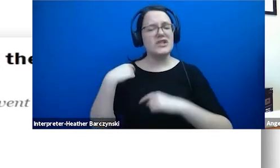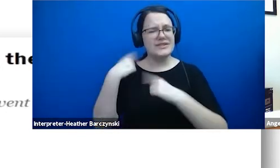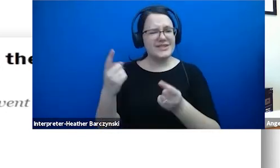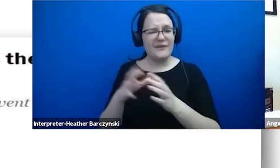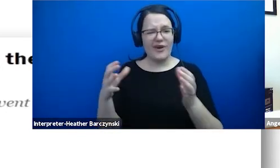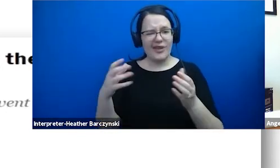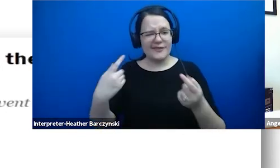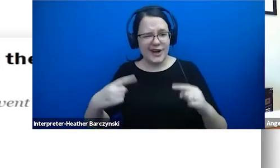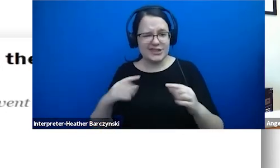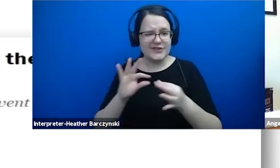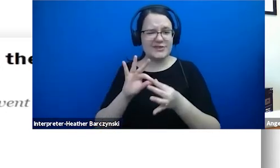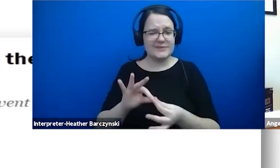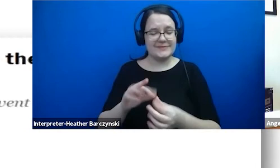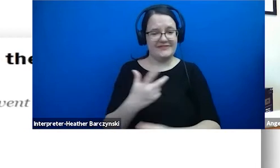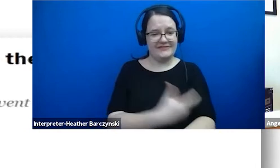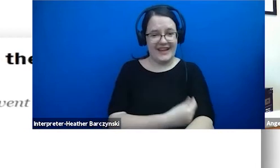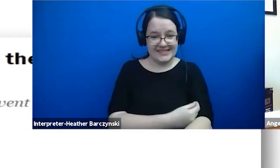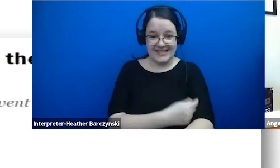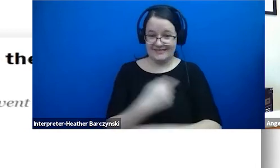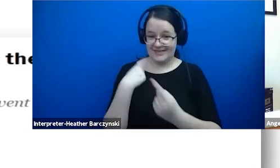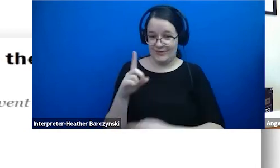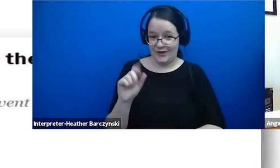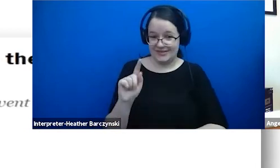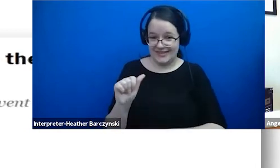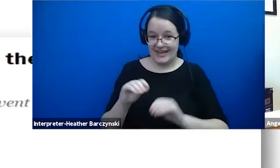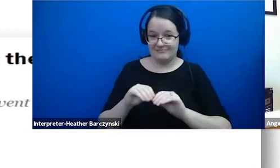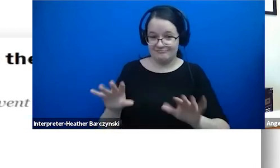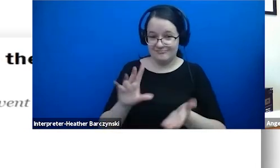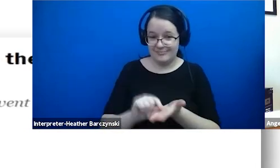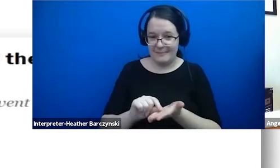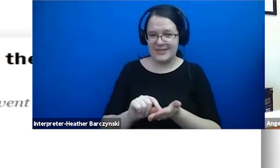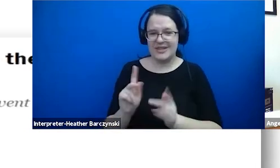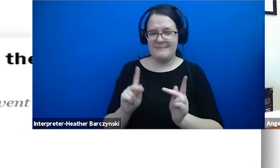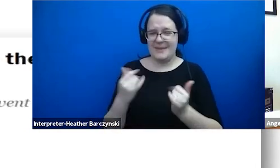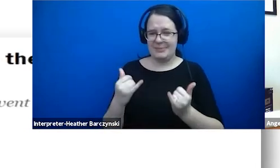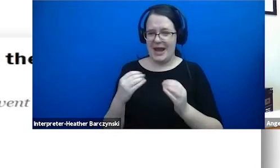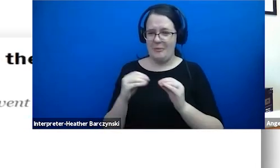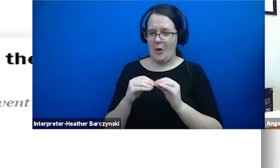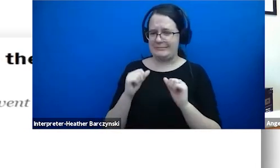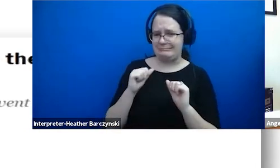vaccines if some of the data is unfolded people have become a little bit more weary on the rapid